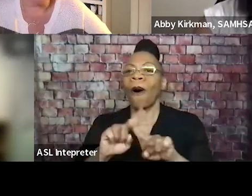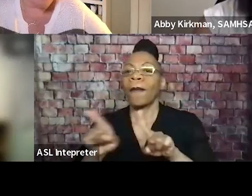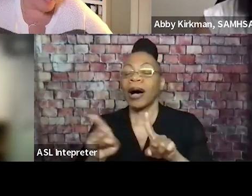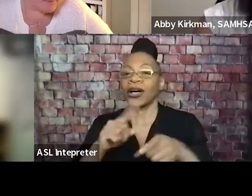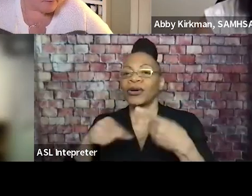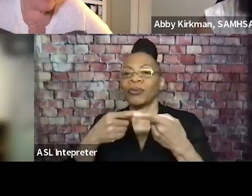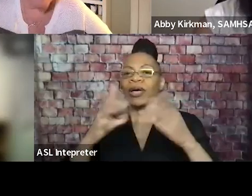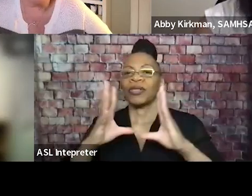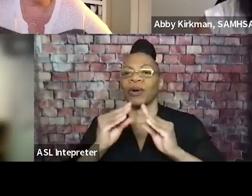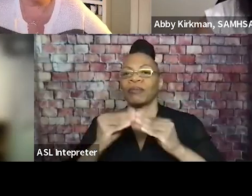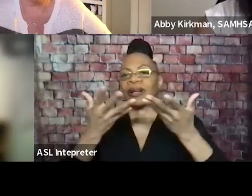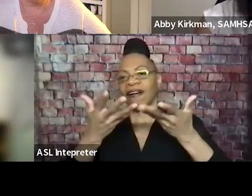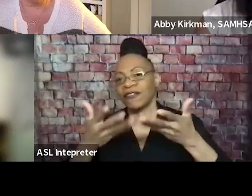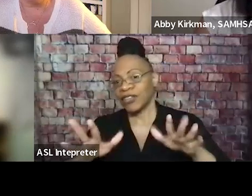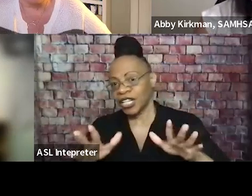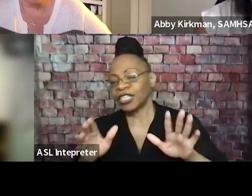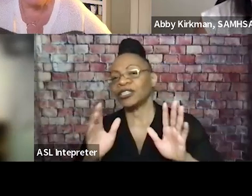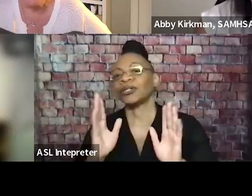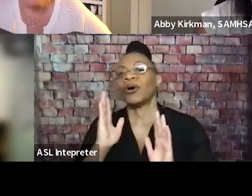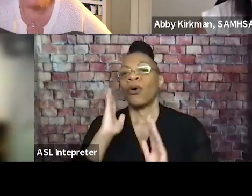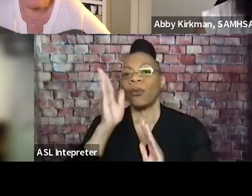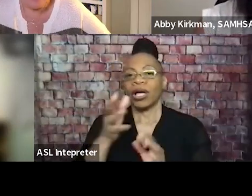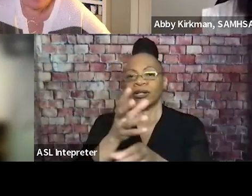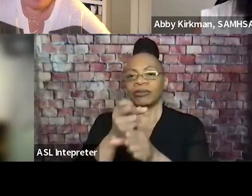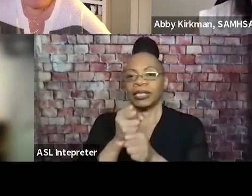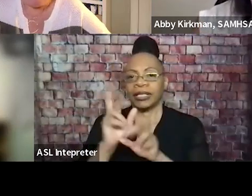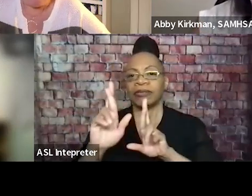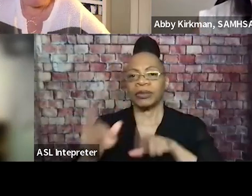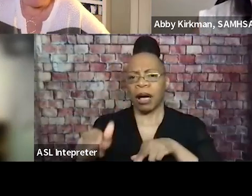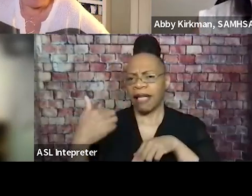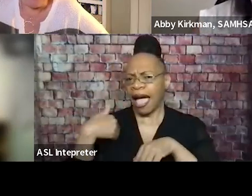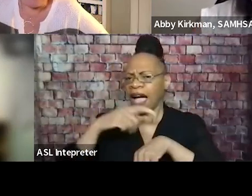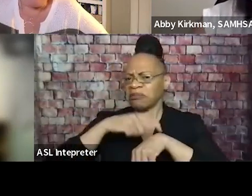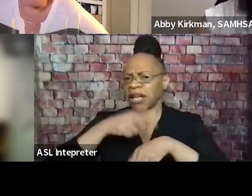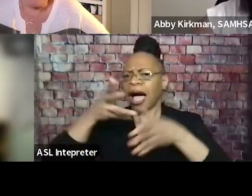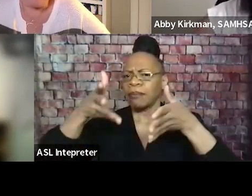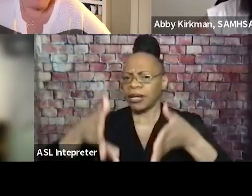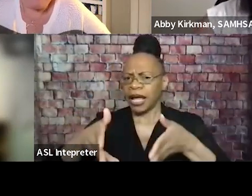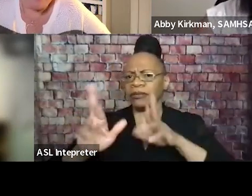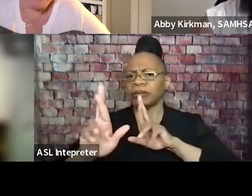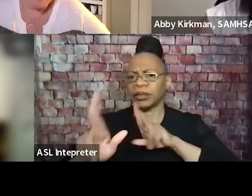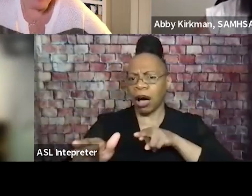We have time about 15 minutes or so to take some more questions. And a couple came in about